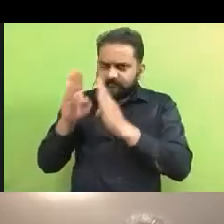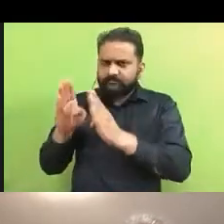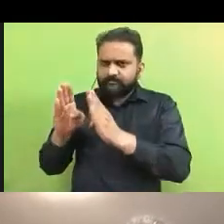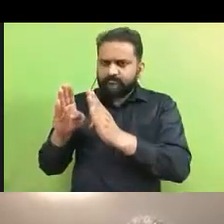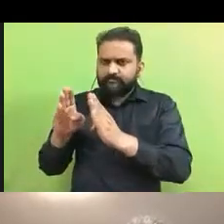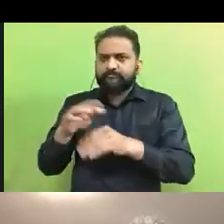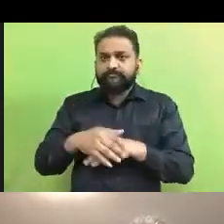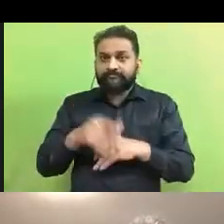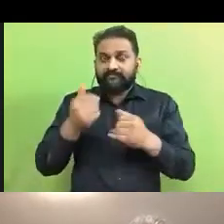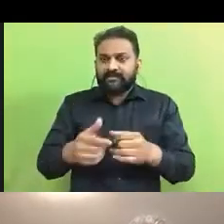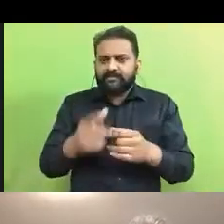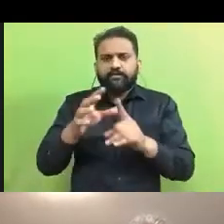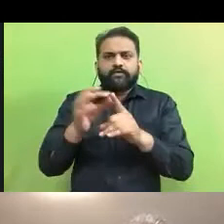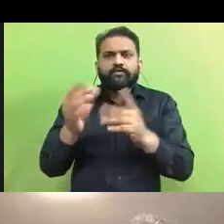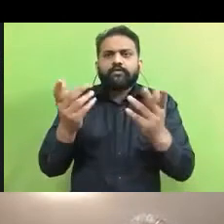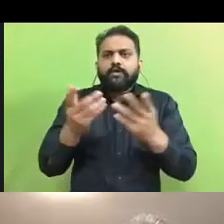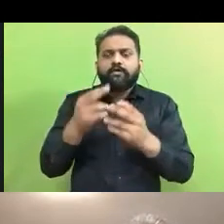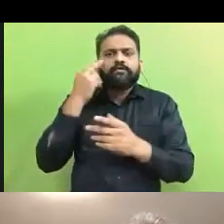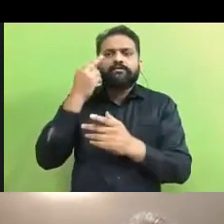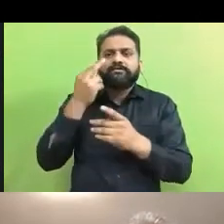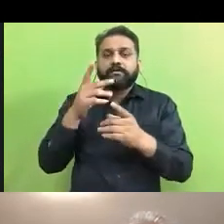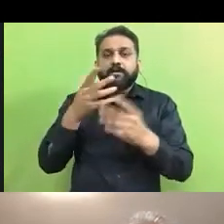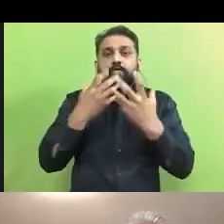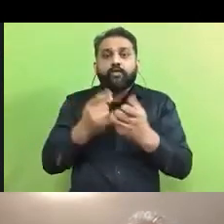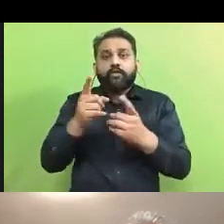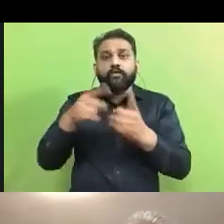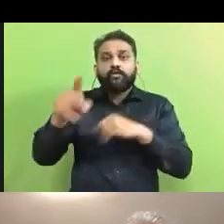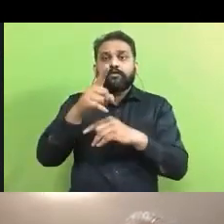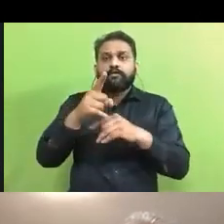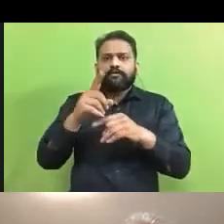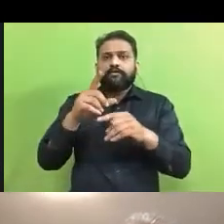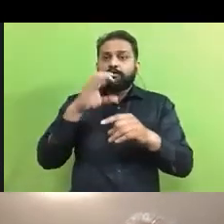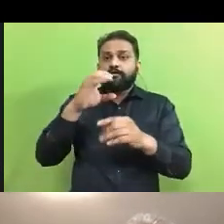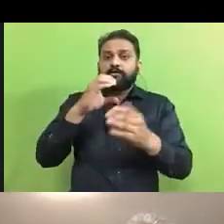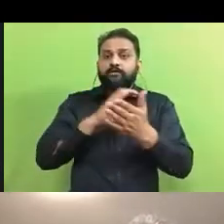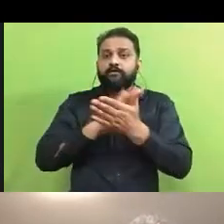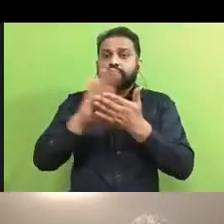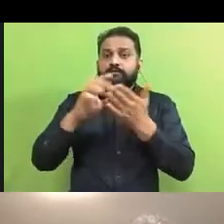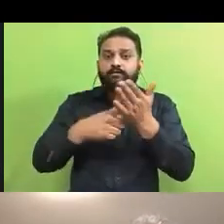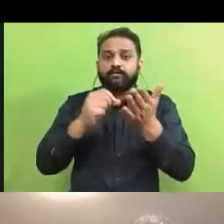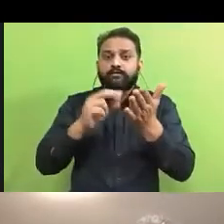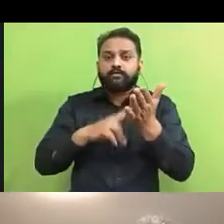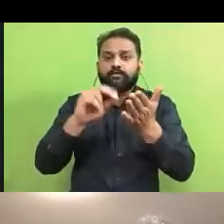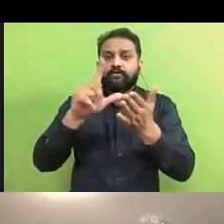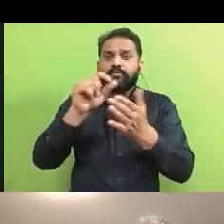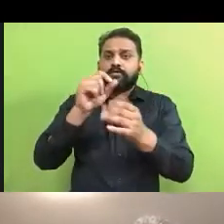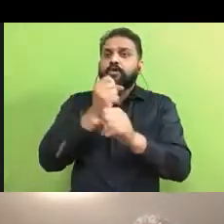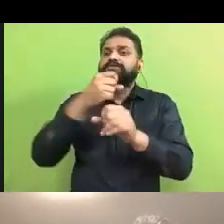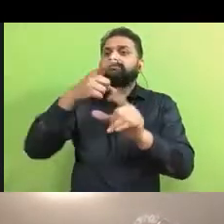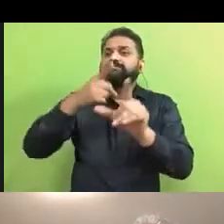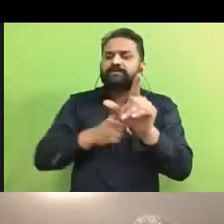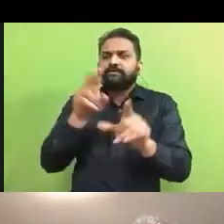it because we want to prepare a chronology of the facts chronology of the facts that we want to see